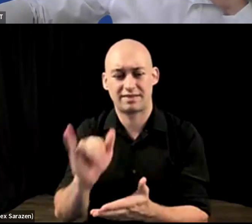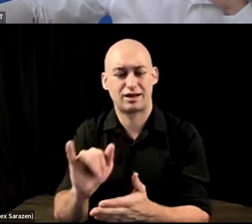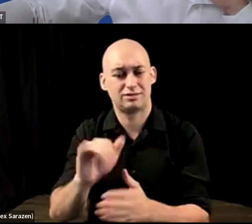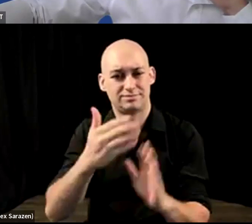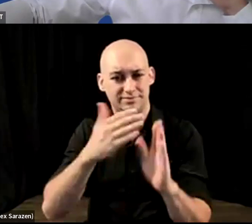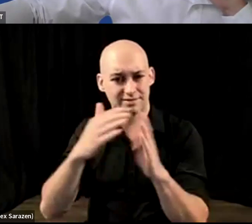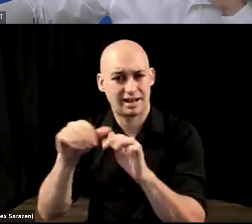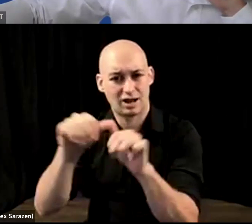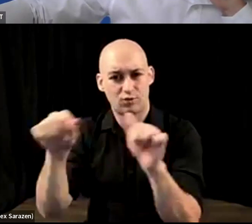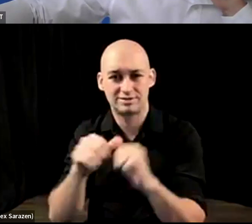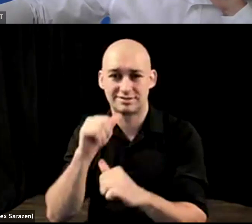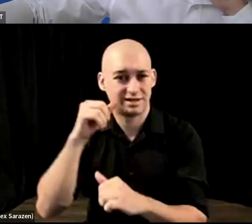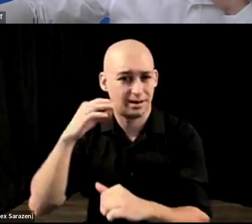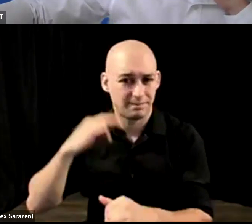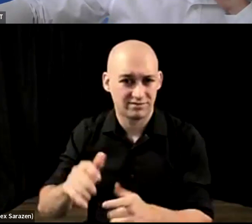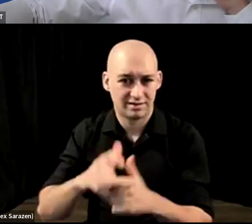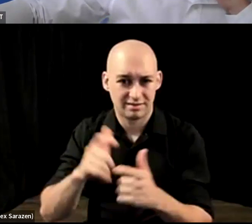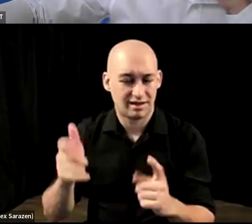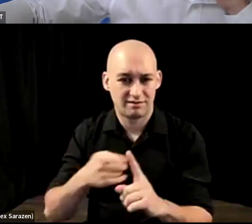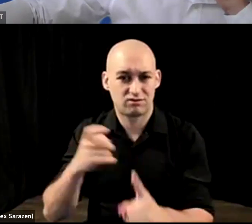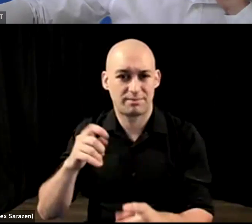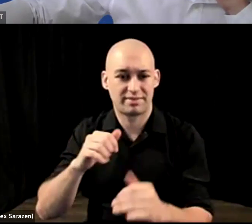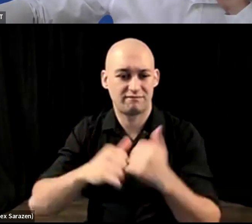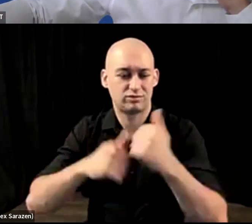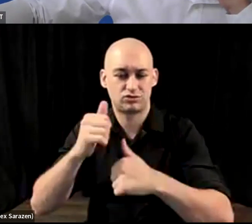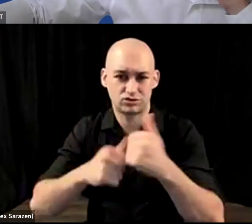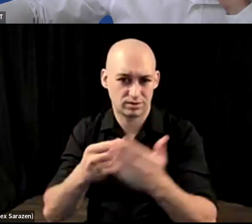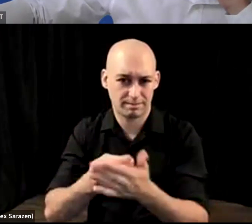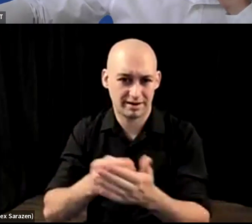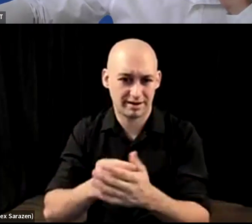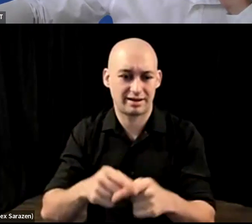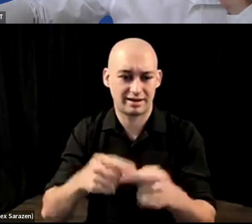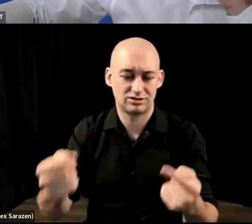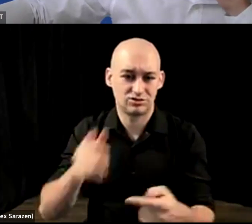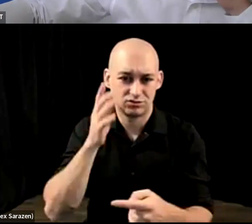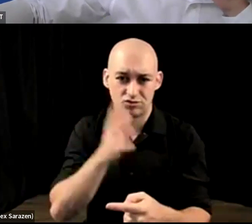benefit so much from the infrastructure money versus kind of more rural areas.